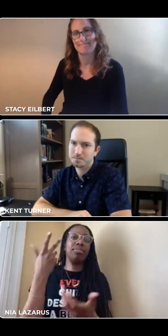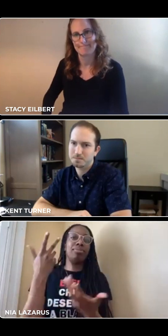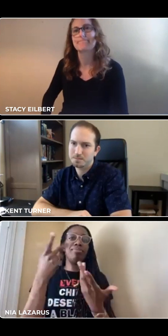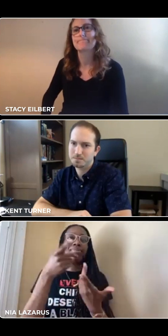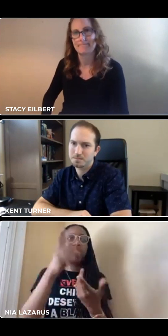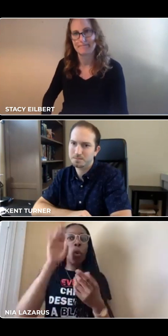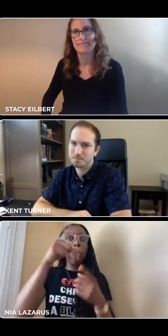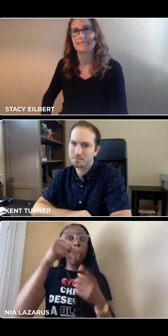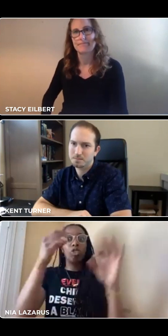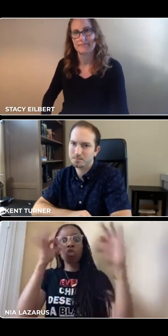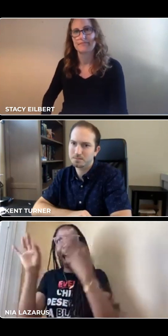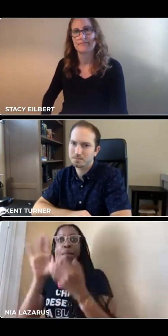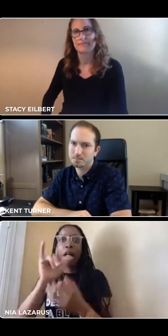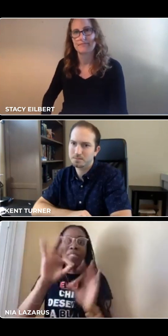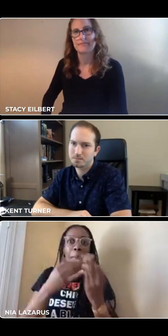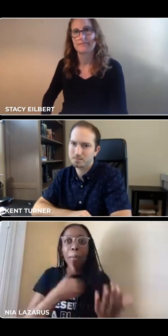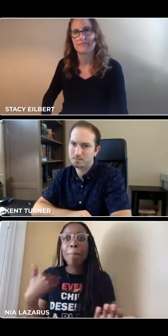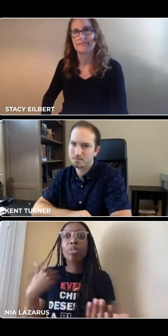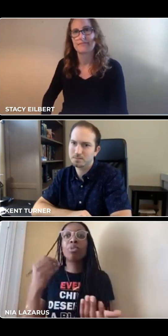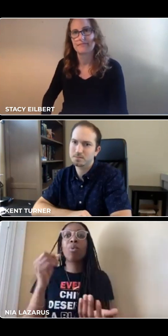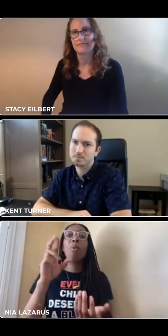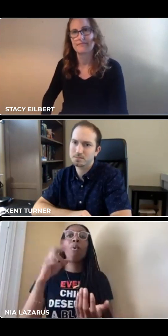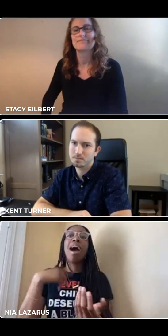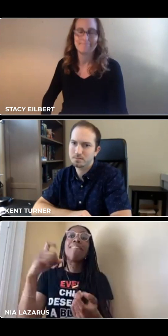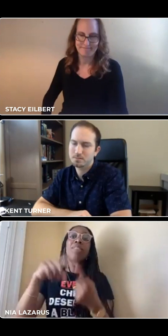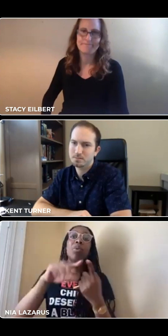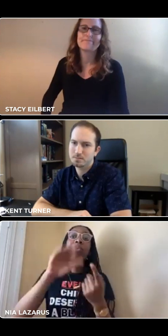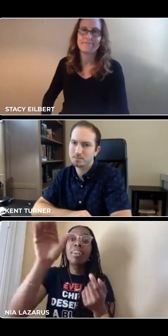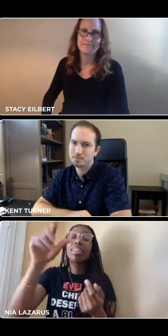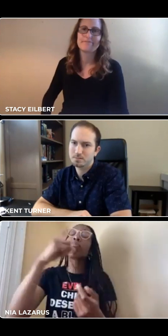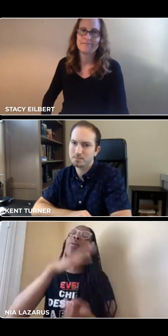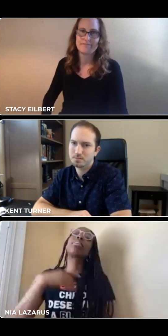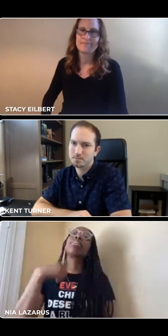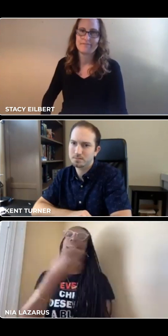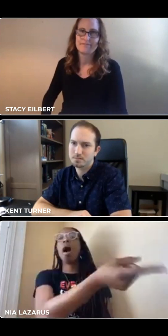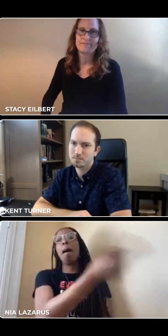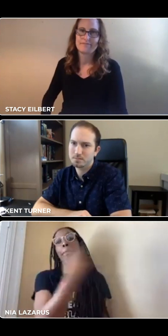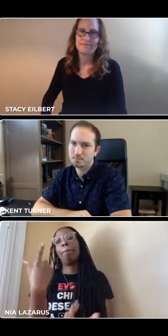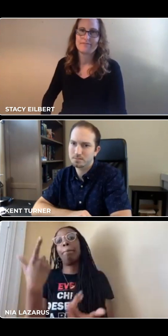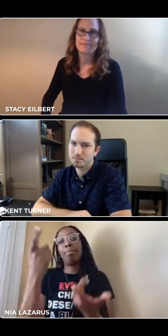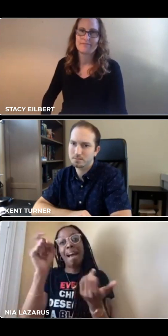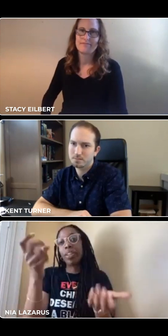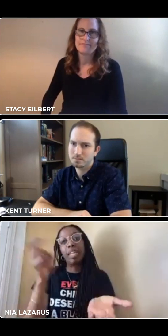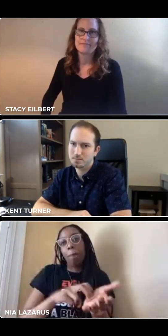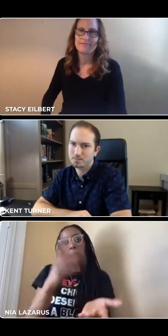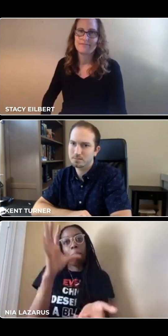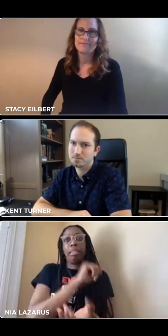So, when I do video conference and get an opportunity to talk to them, sometimes they